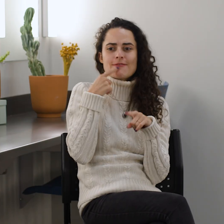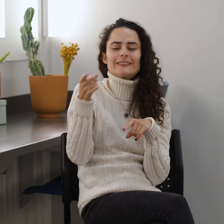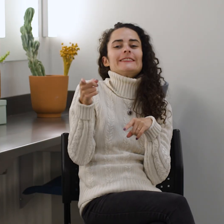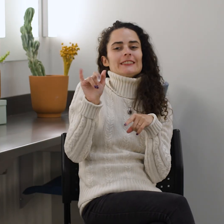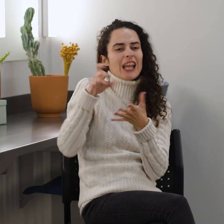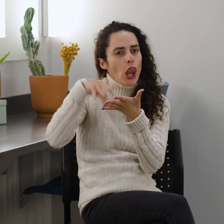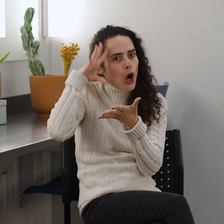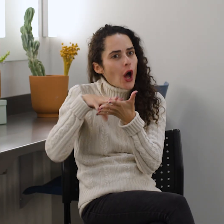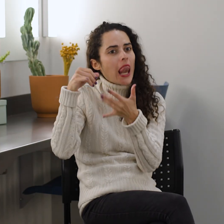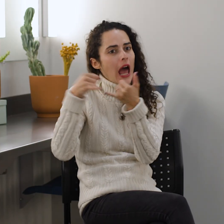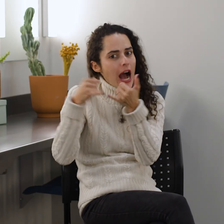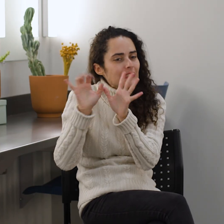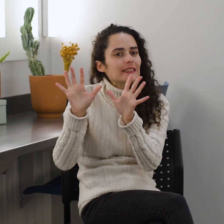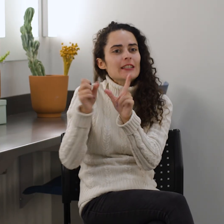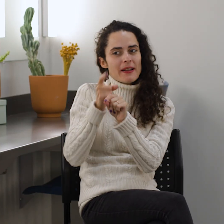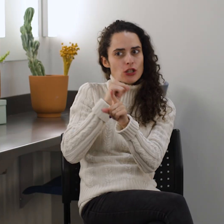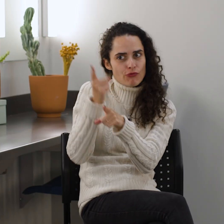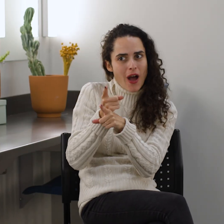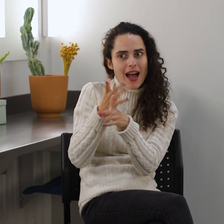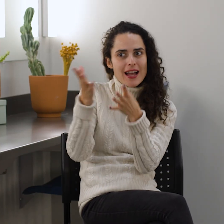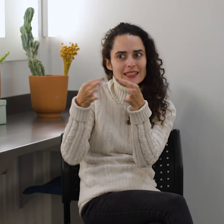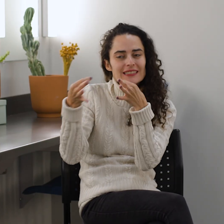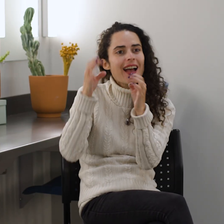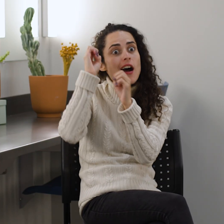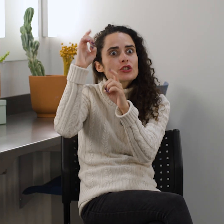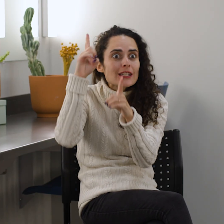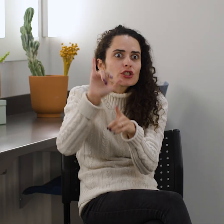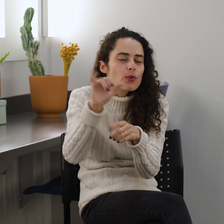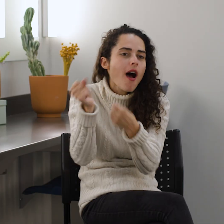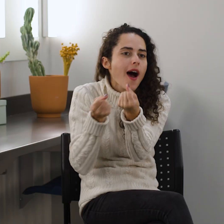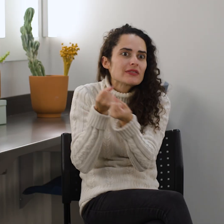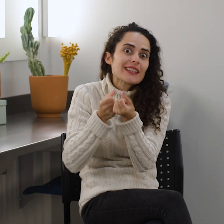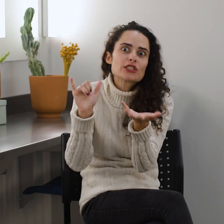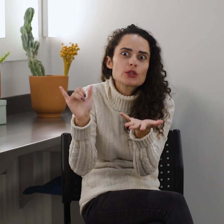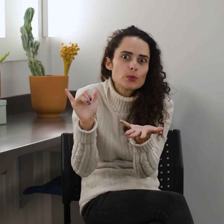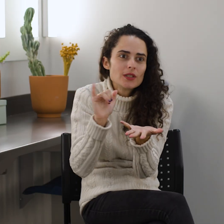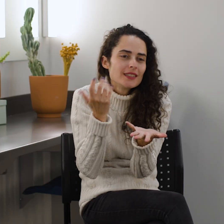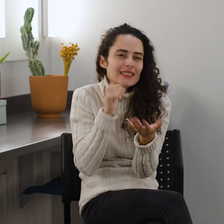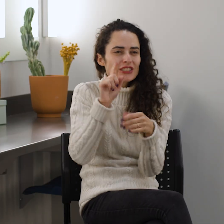But the hearing actors need to learn their signed lines and someone needs to make sure they’re doing them properly. The DASL will also educate them and advocate for the Deaf cast.